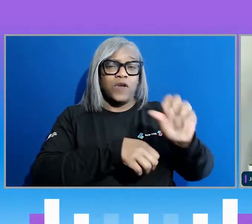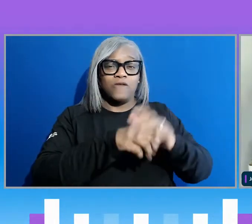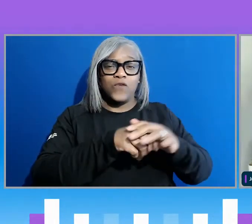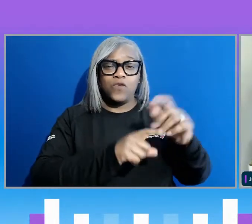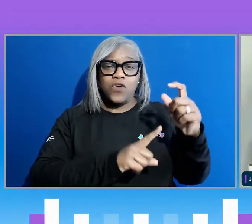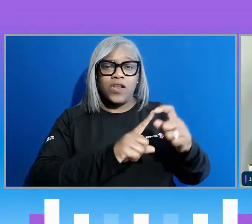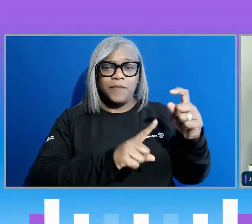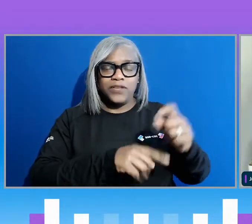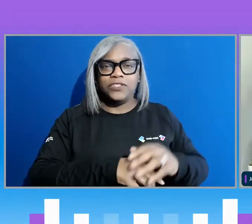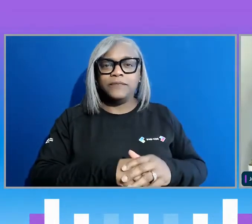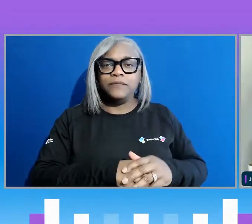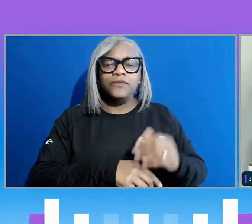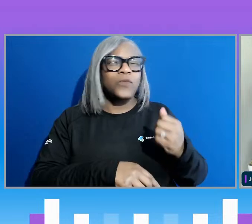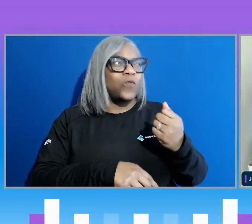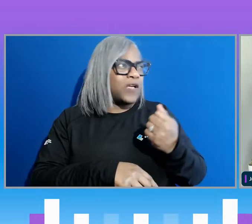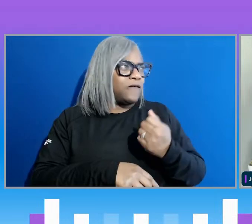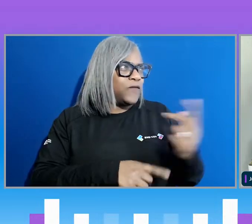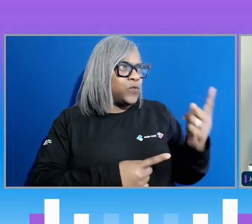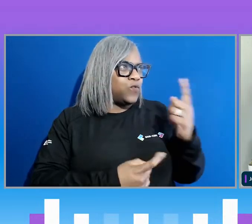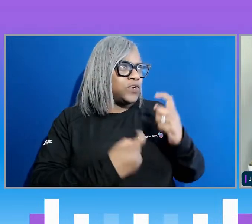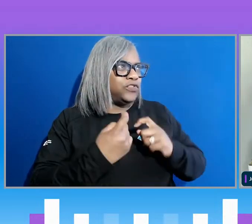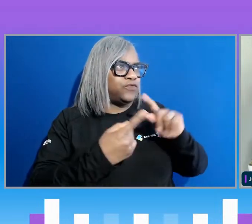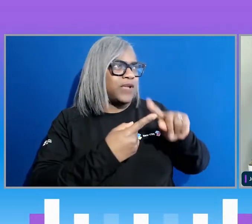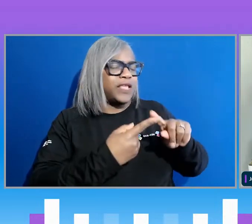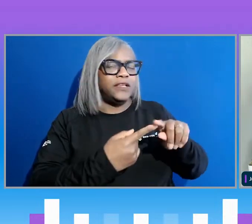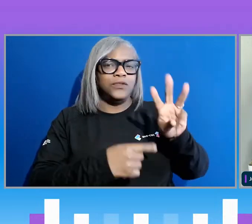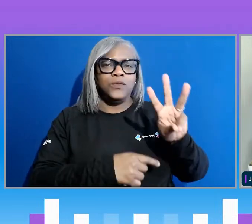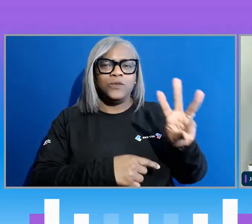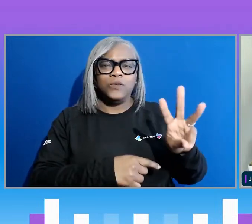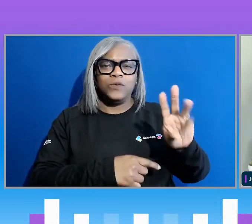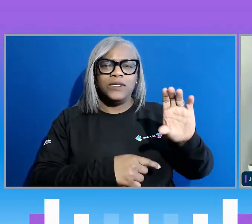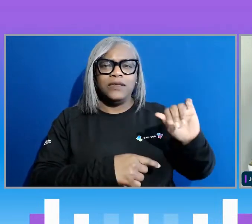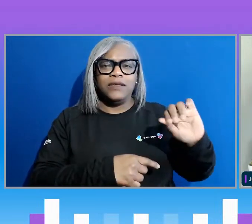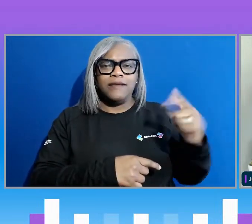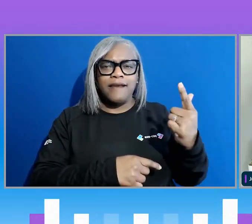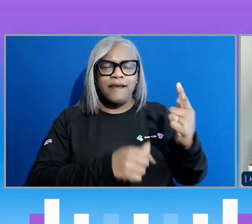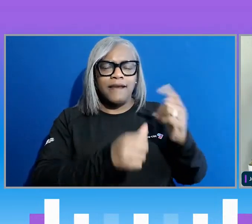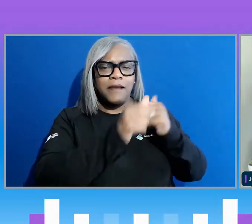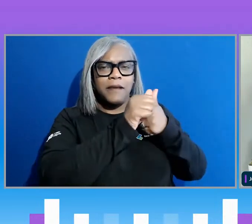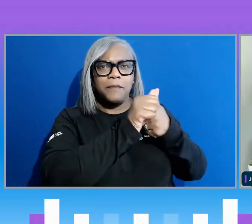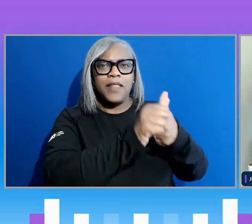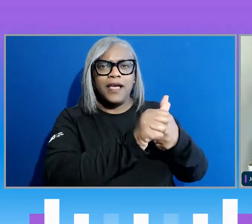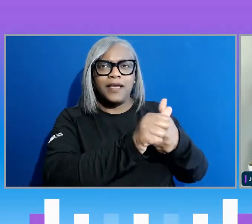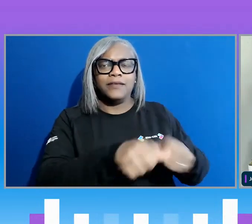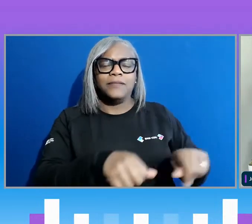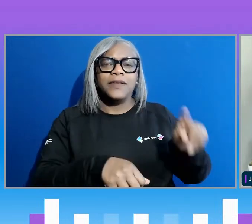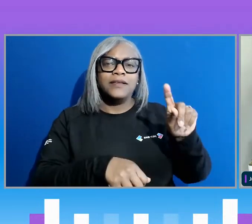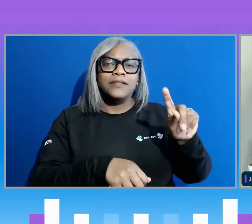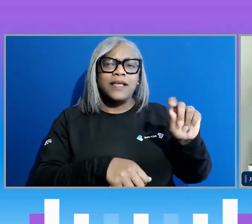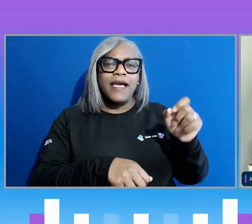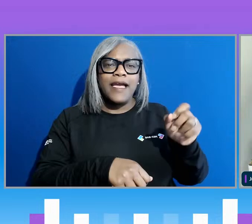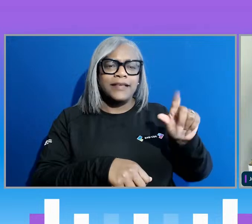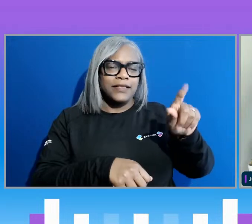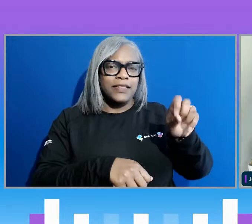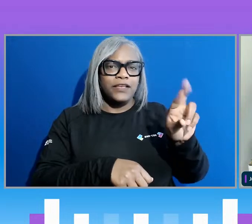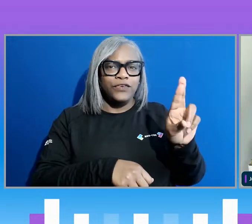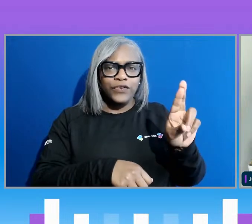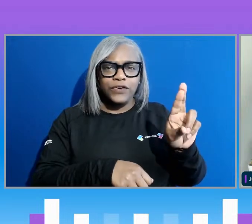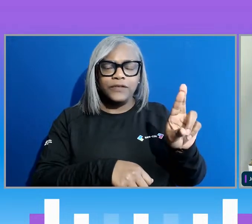around wcaG compliance. And does